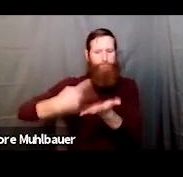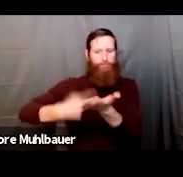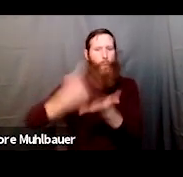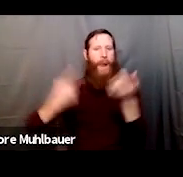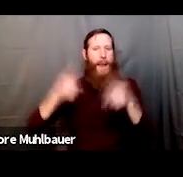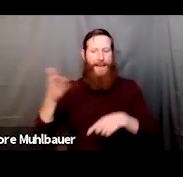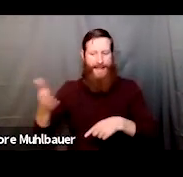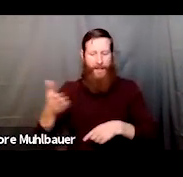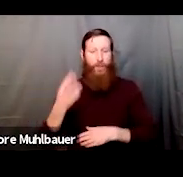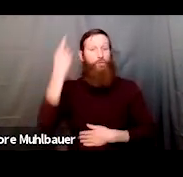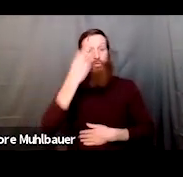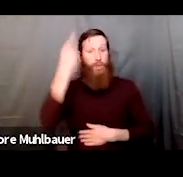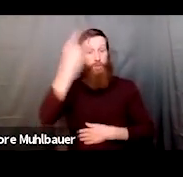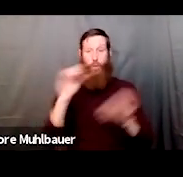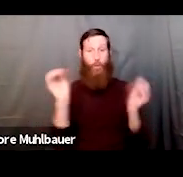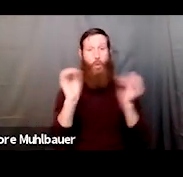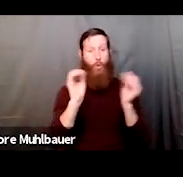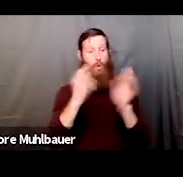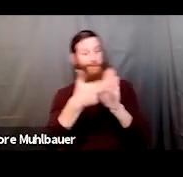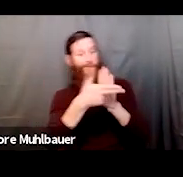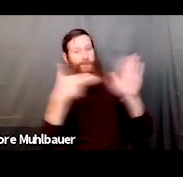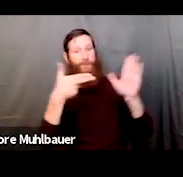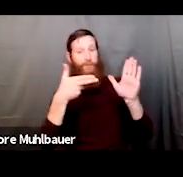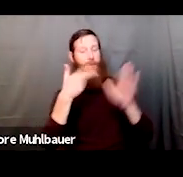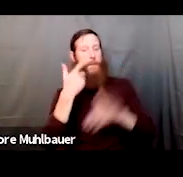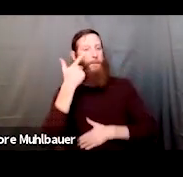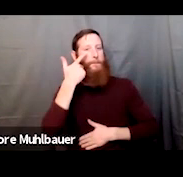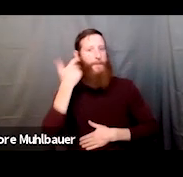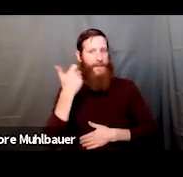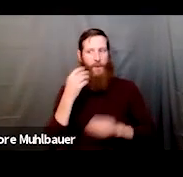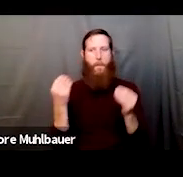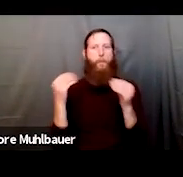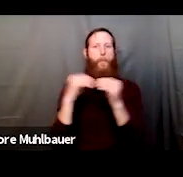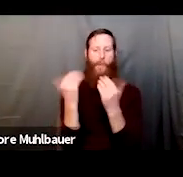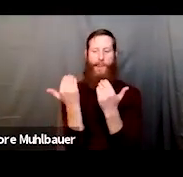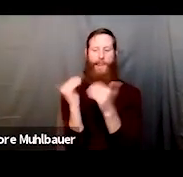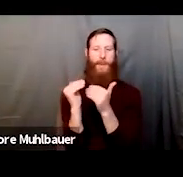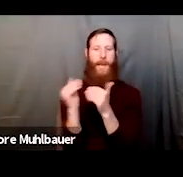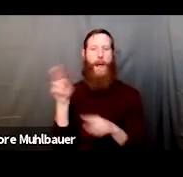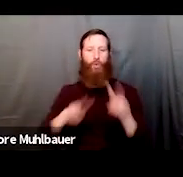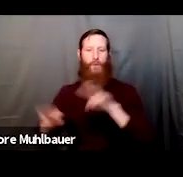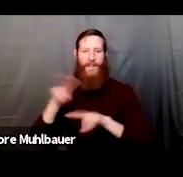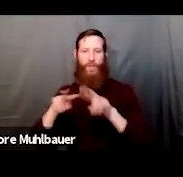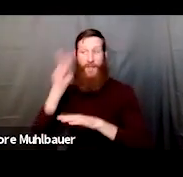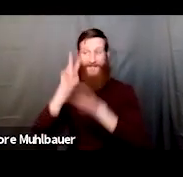The reason it may not have a danger rating is that there are only limited observations there,so the forecaster doesn't feel that they have enough information to issue a danger rating.